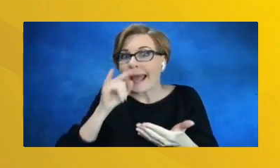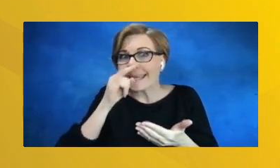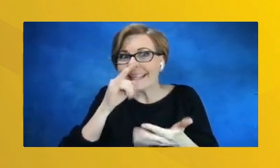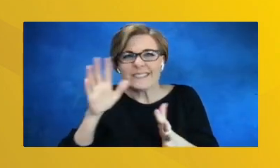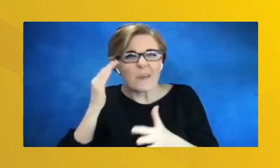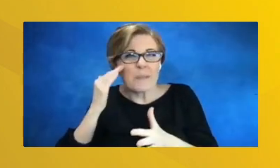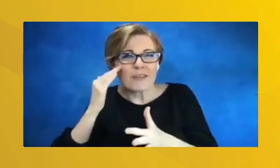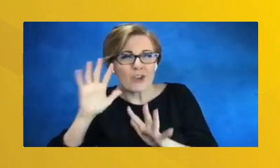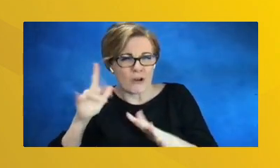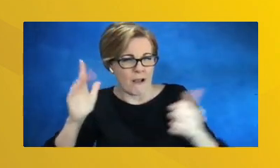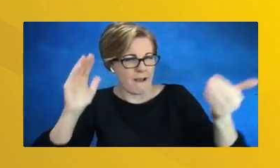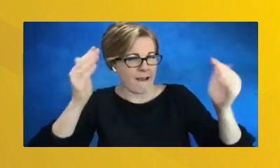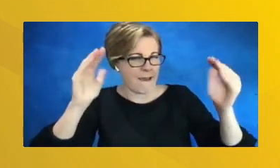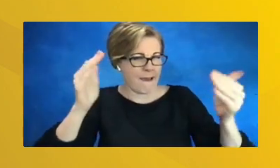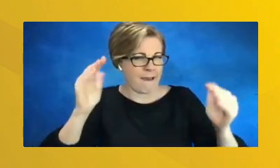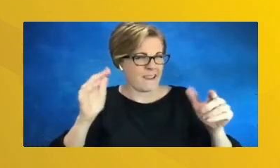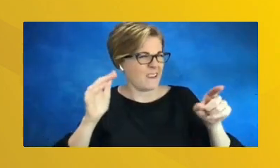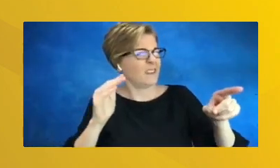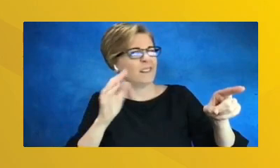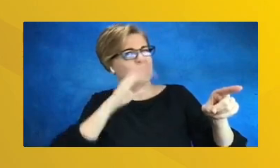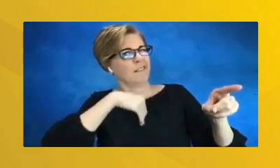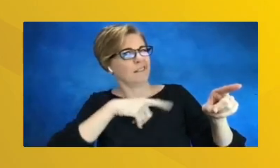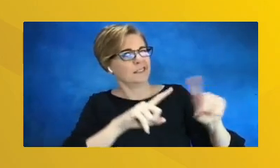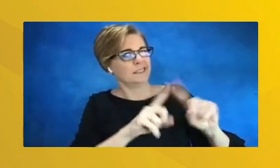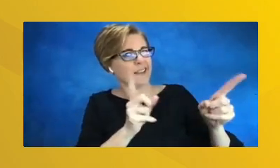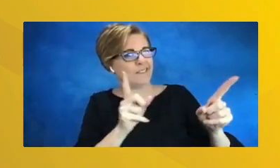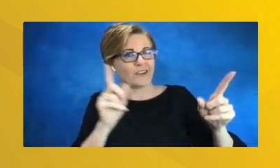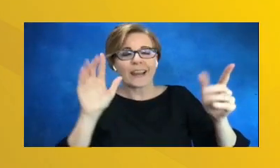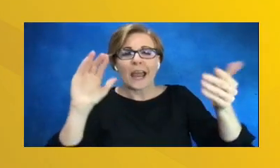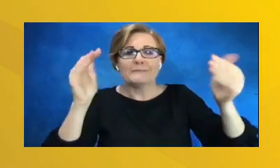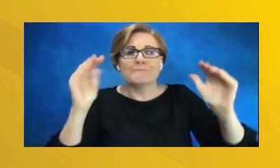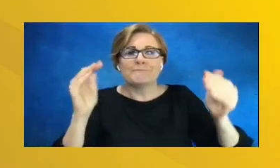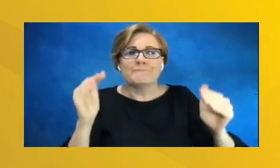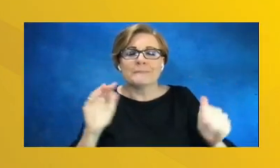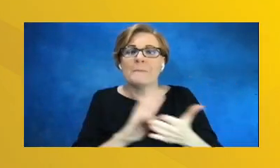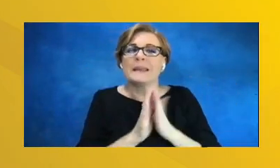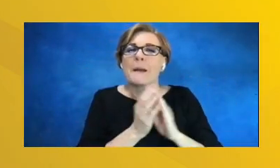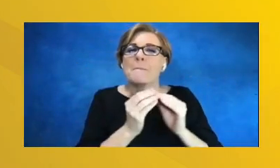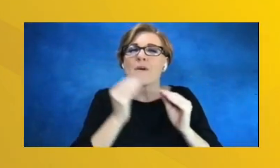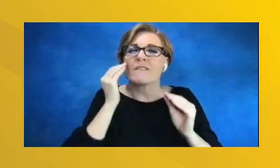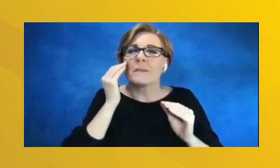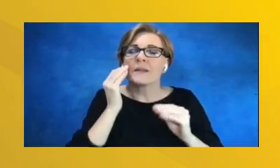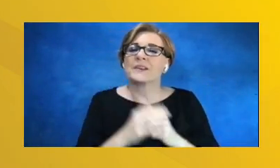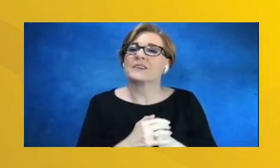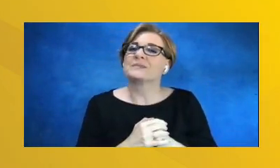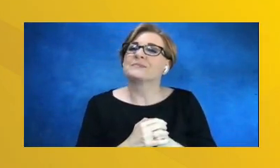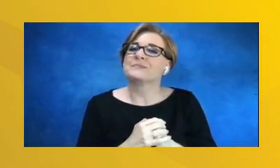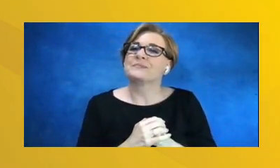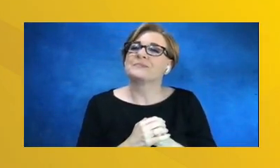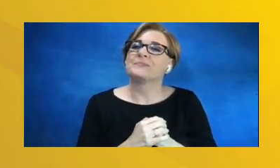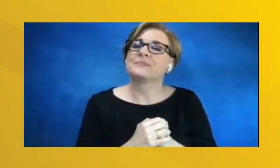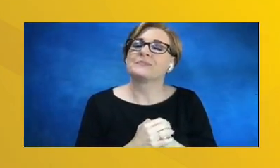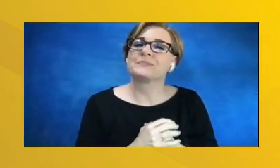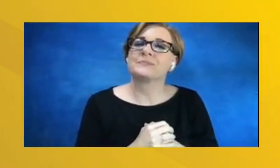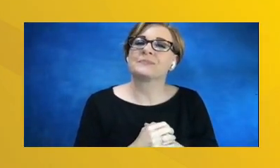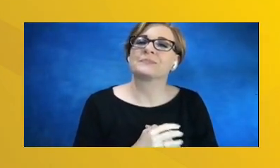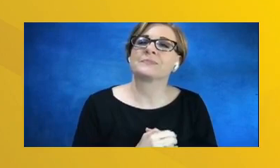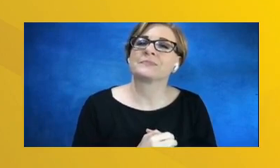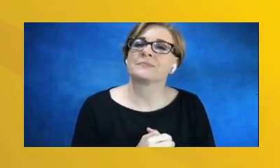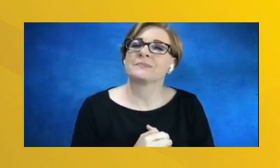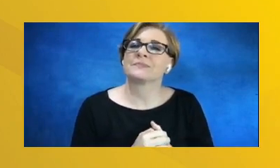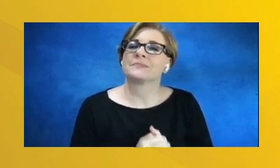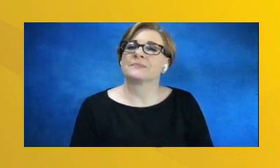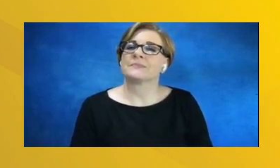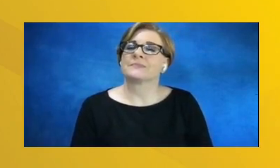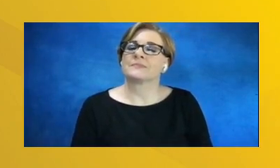this unfamiliar thing and make it a little bit more familiar to them.